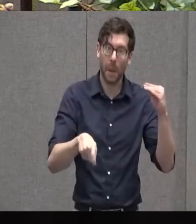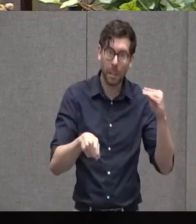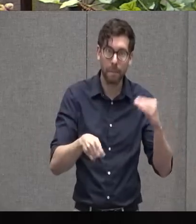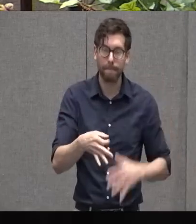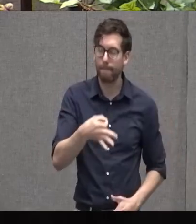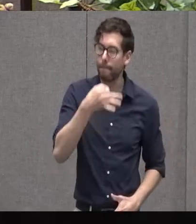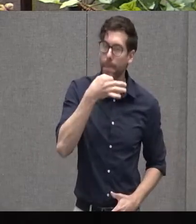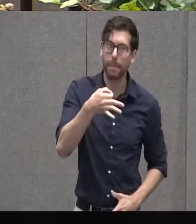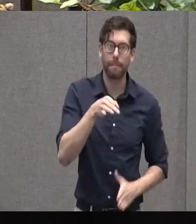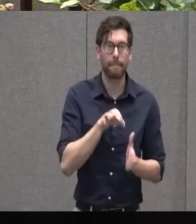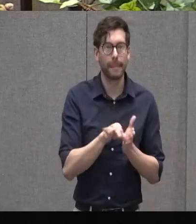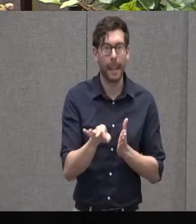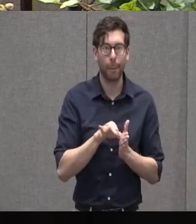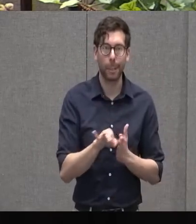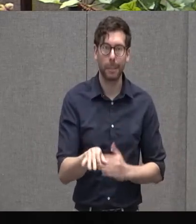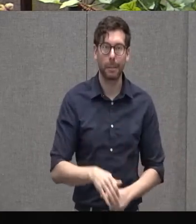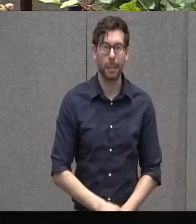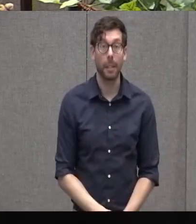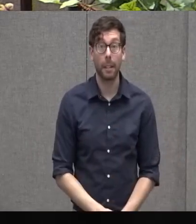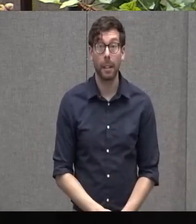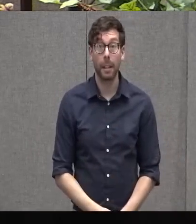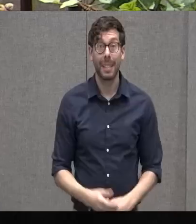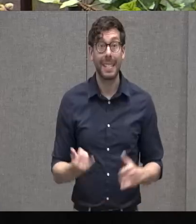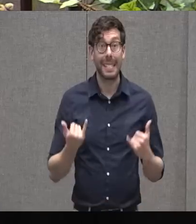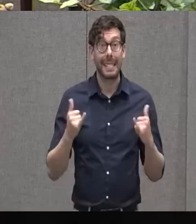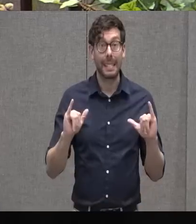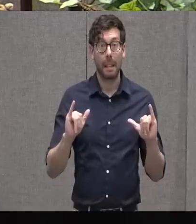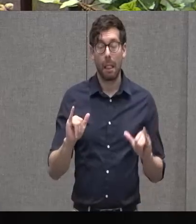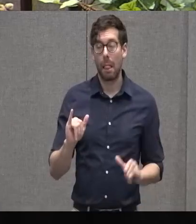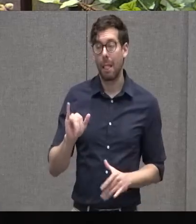I still have $6 to spend at my store.